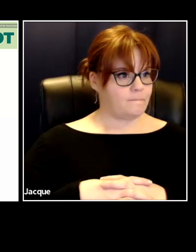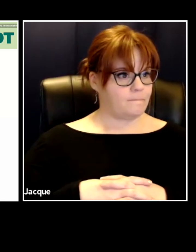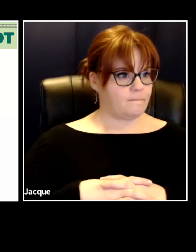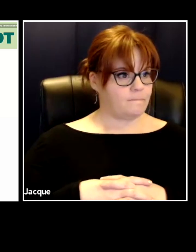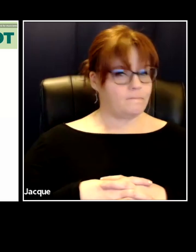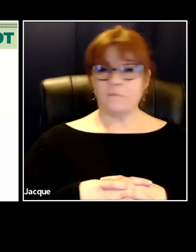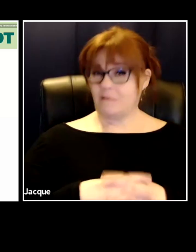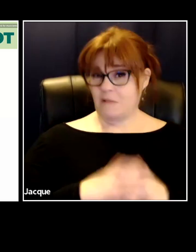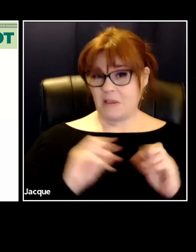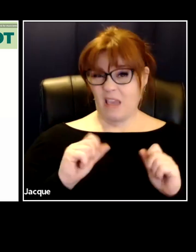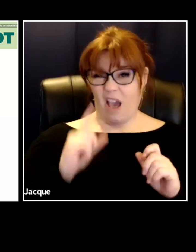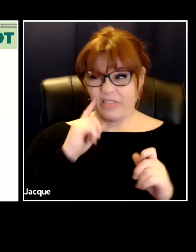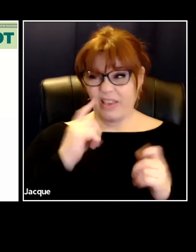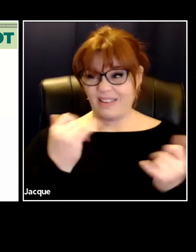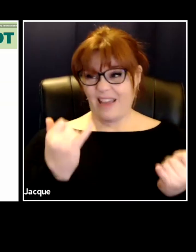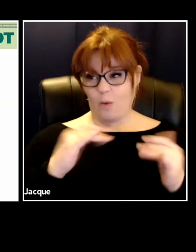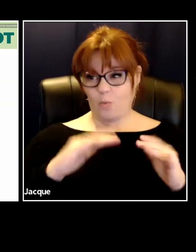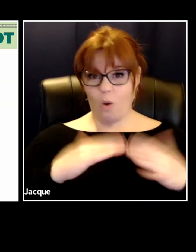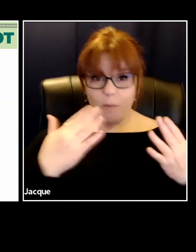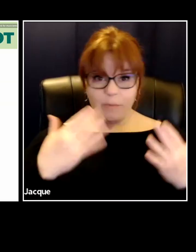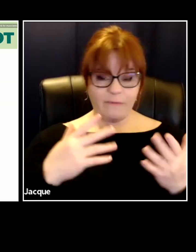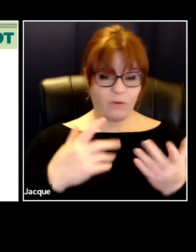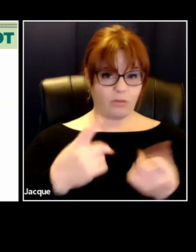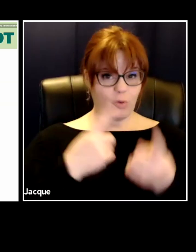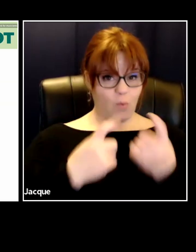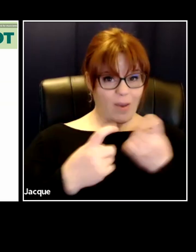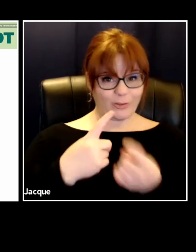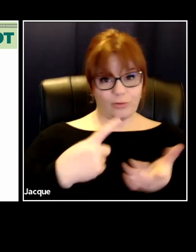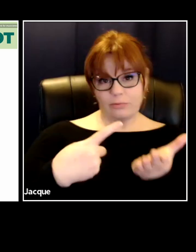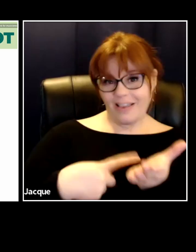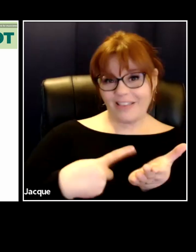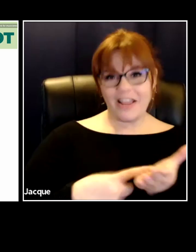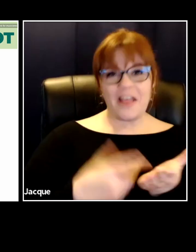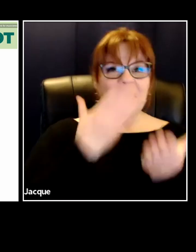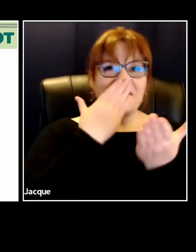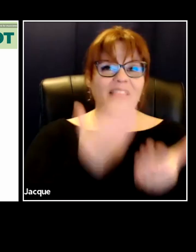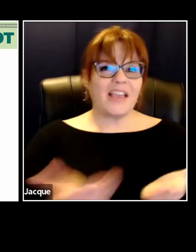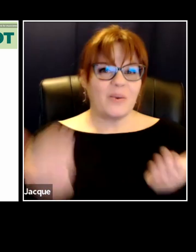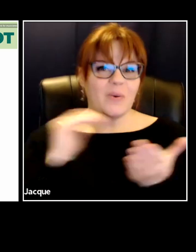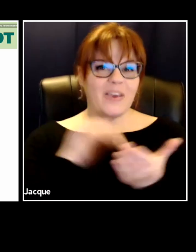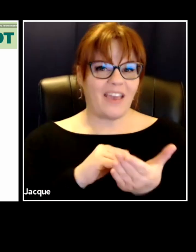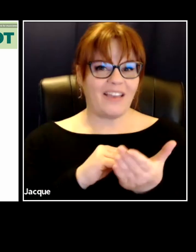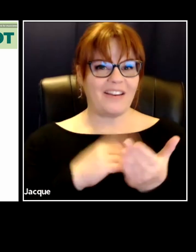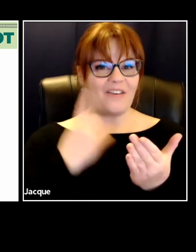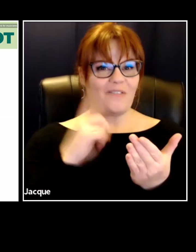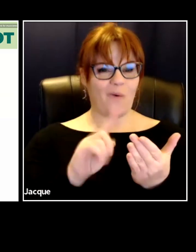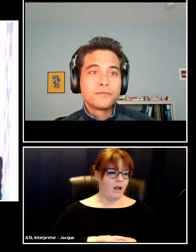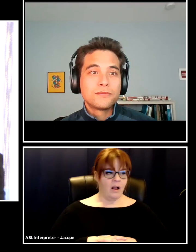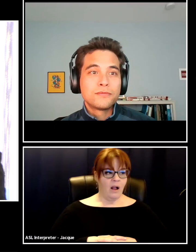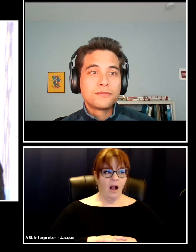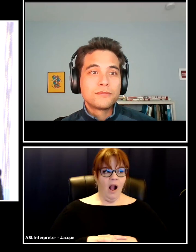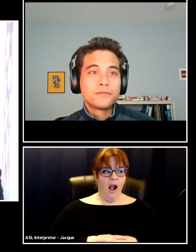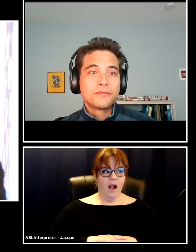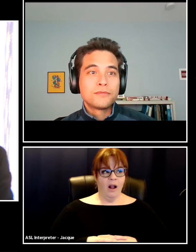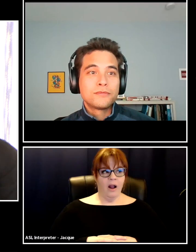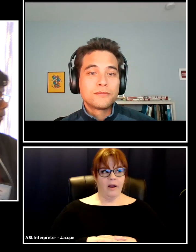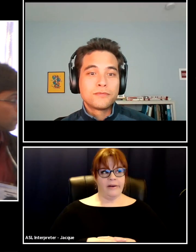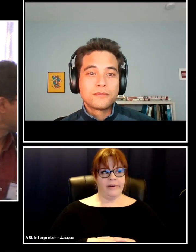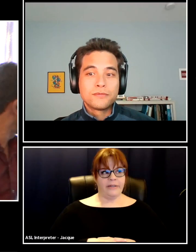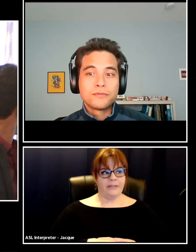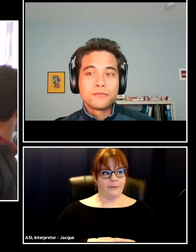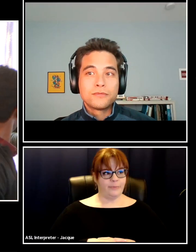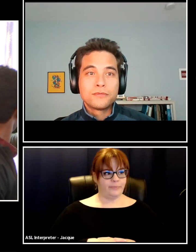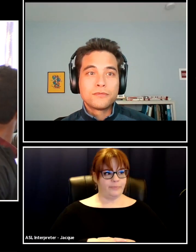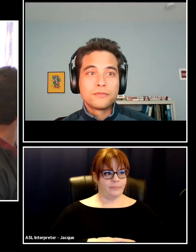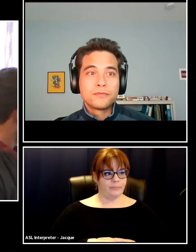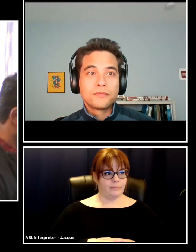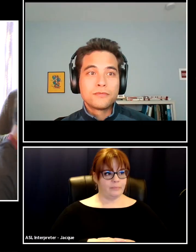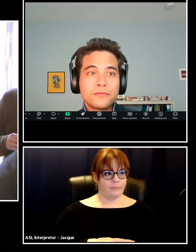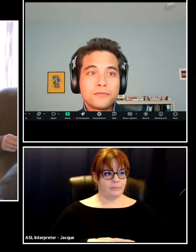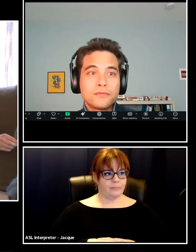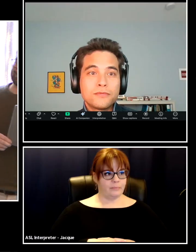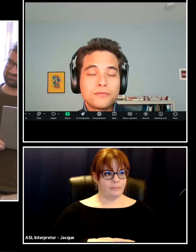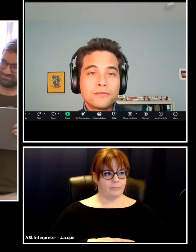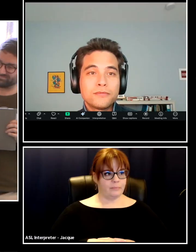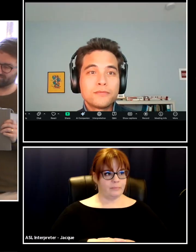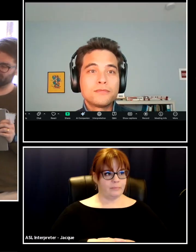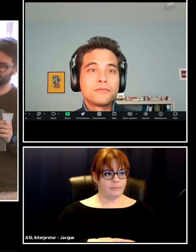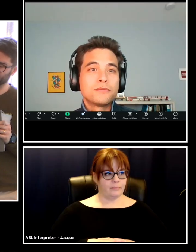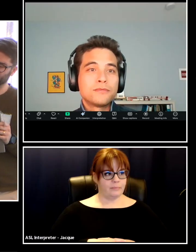we're open for questions and discussions. Um, thanks. Thanks again for uh for your attention.